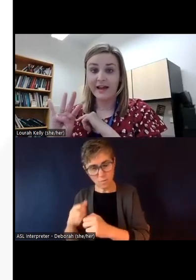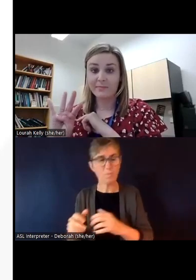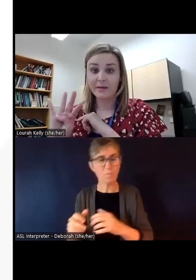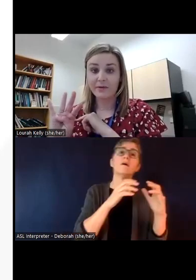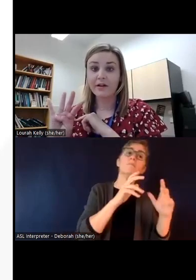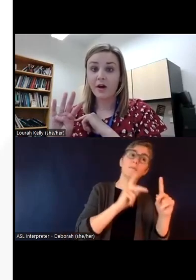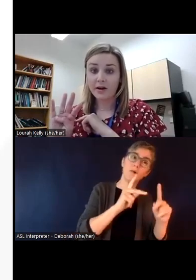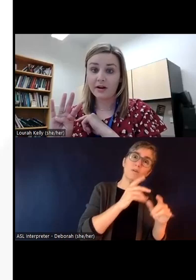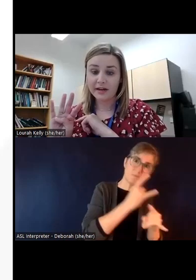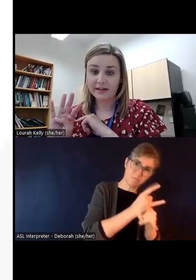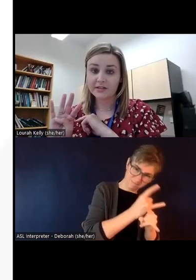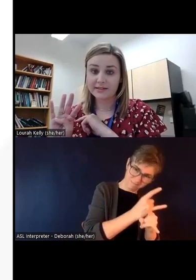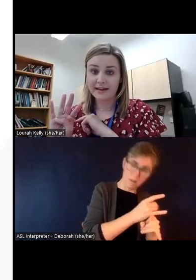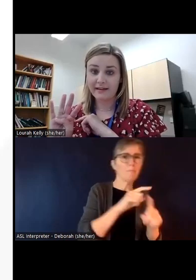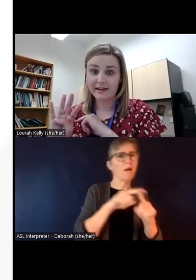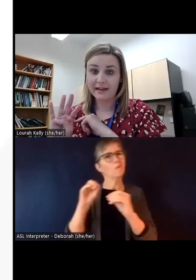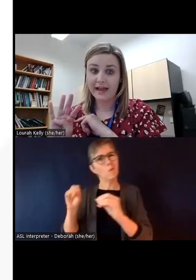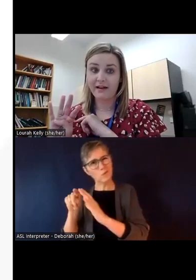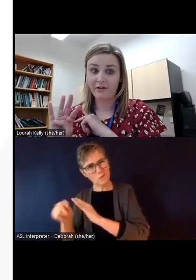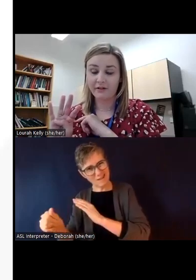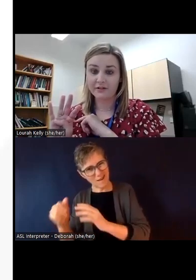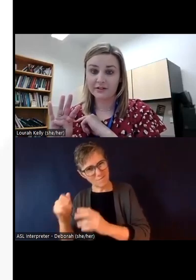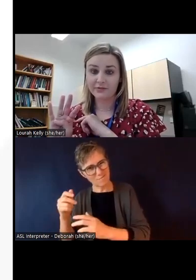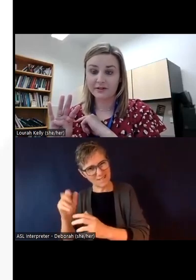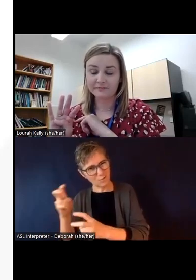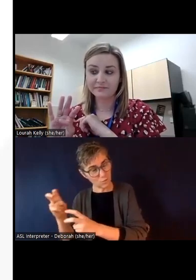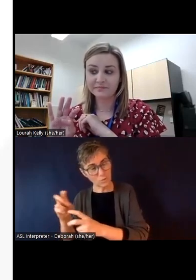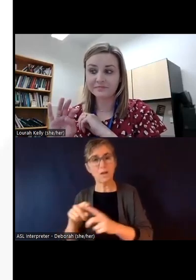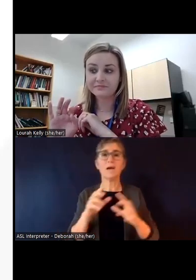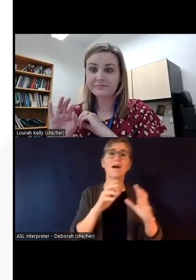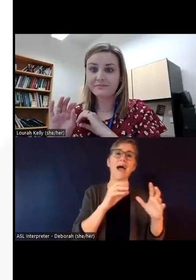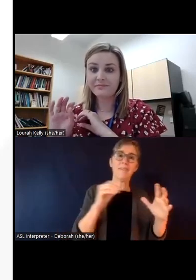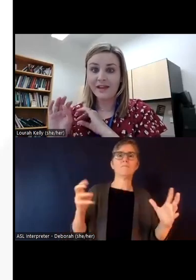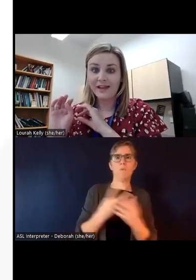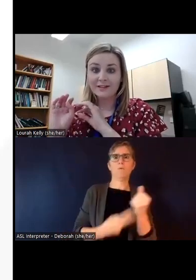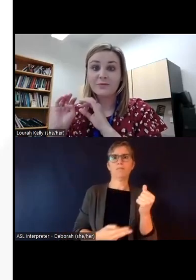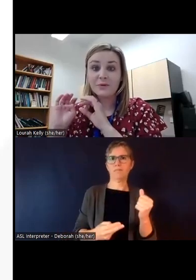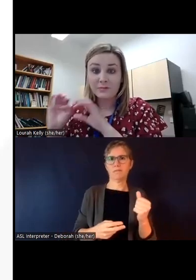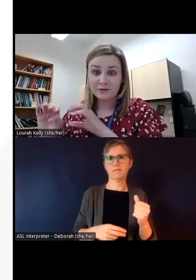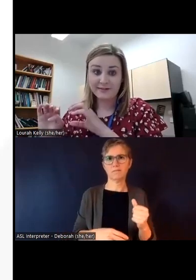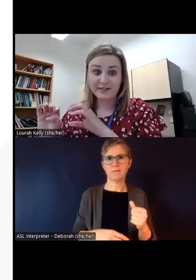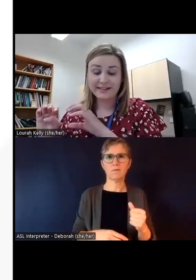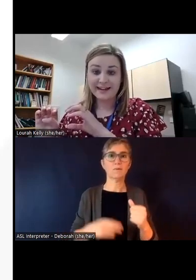and then 4) people with co-occurring suicidality and alcohol use disorder. So we're most interested